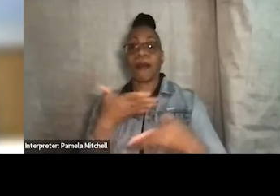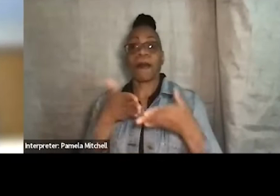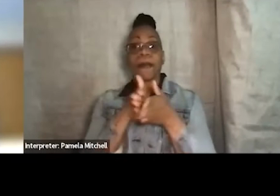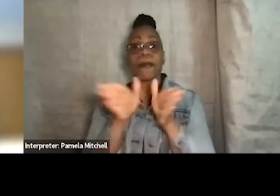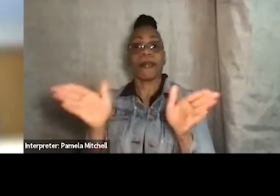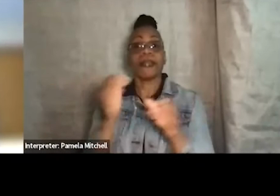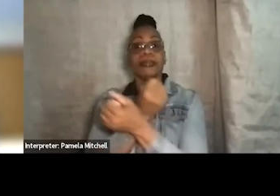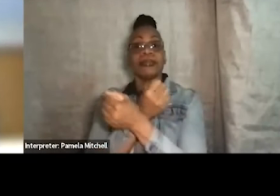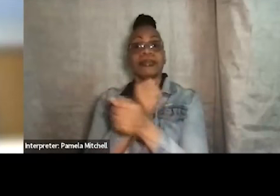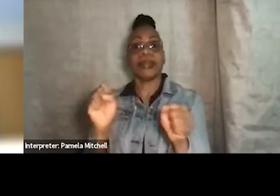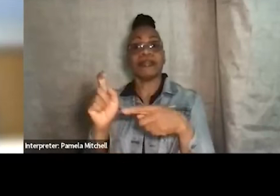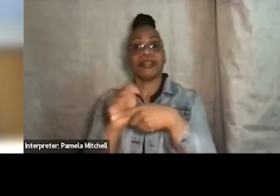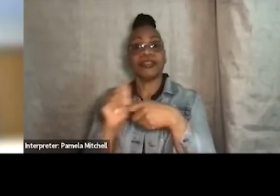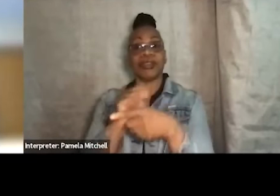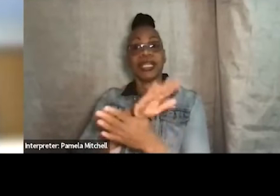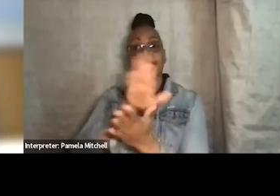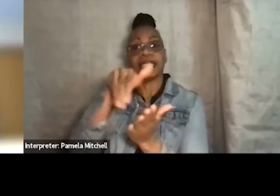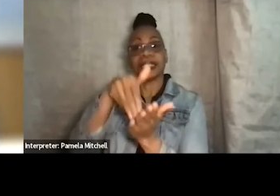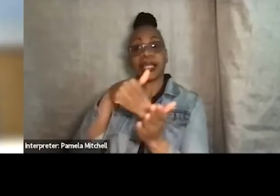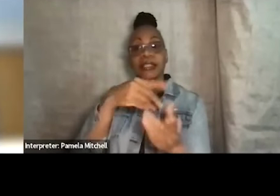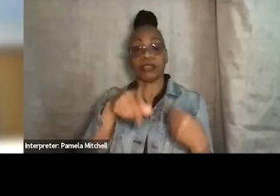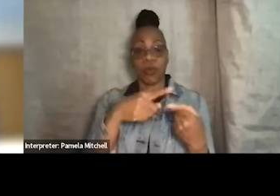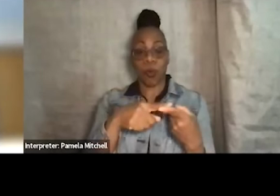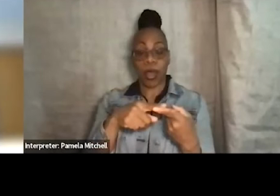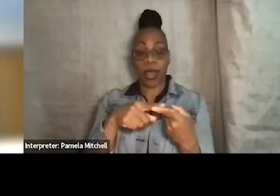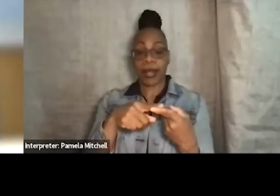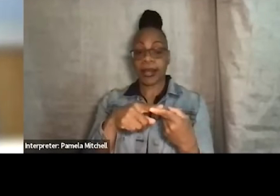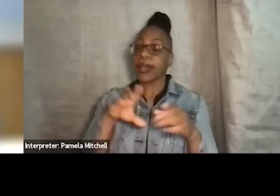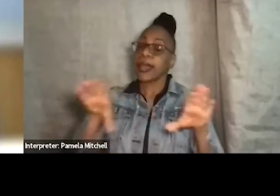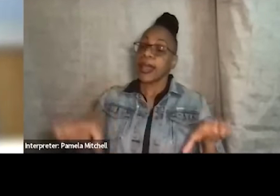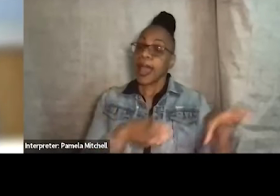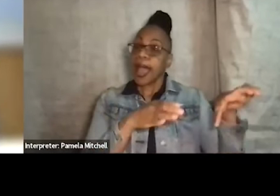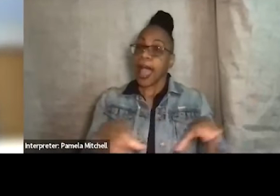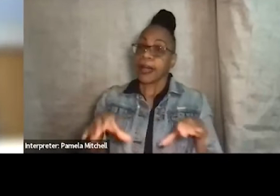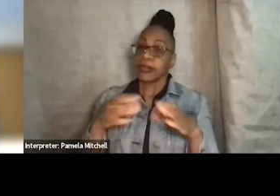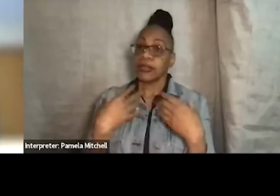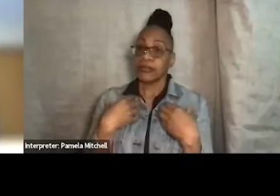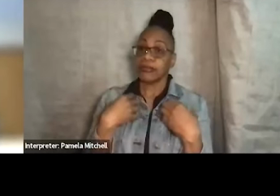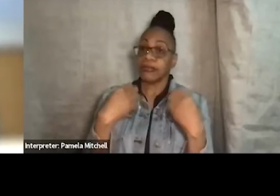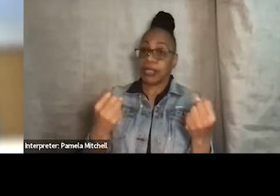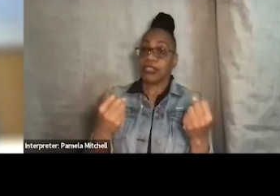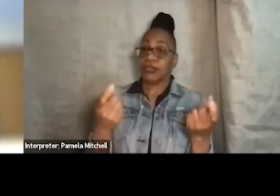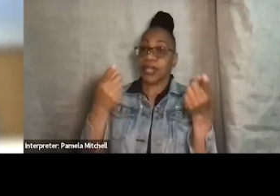And so typically when an active rescue is needed and law enforcement is involved,